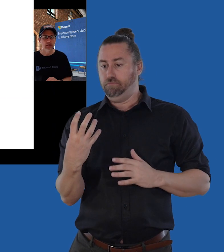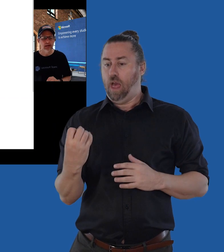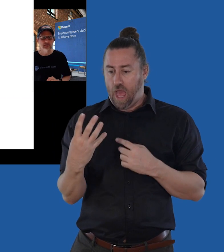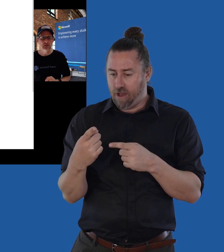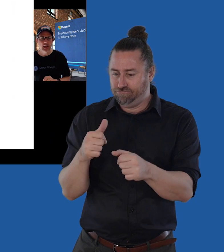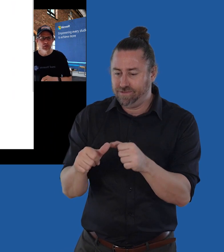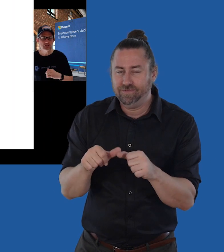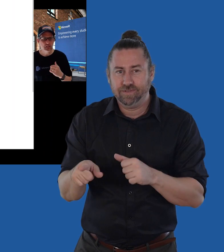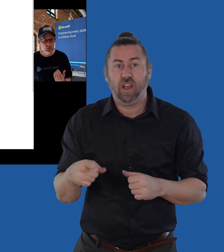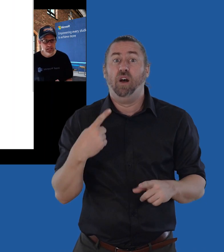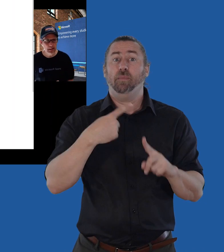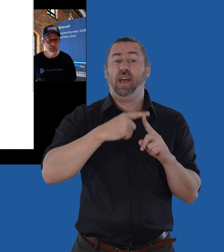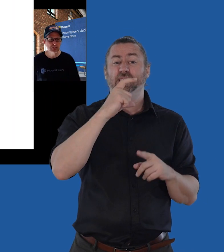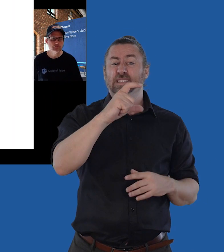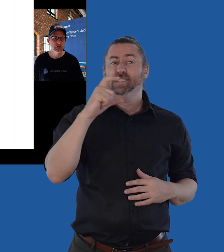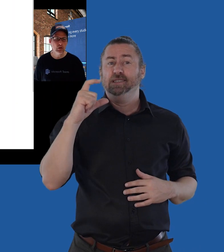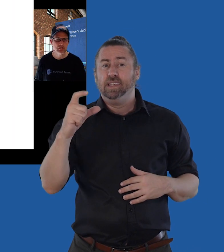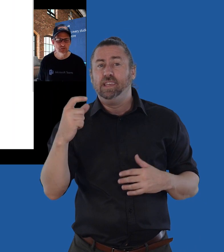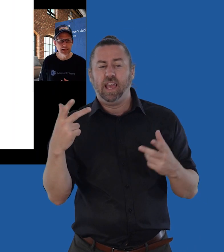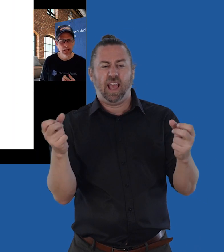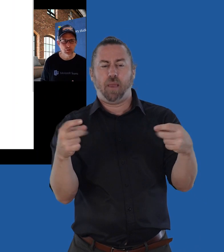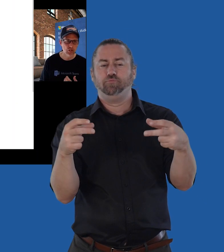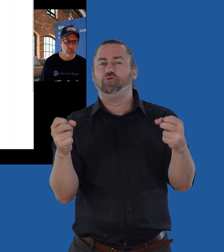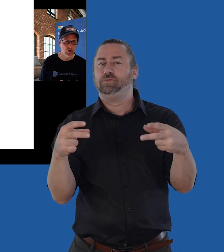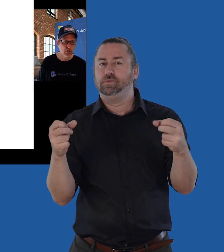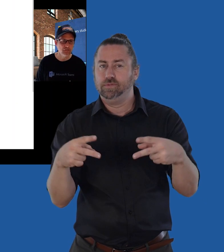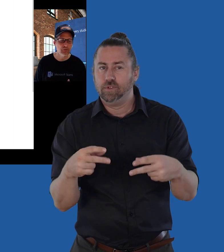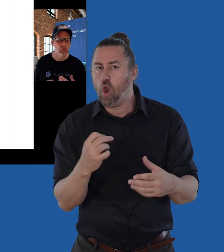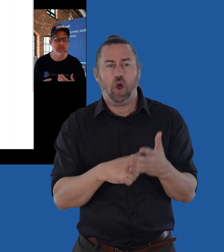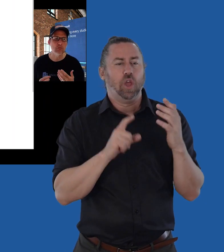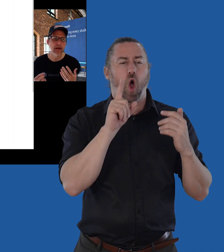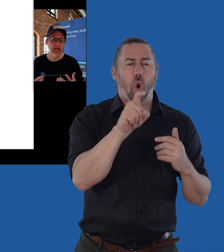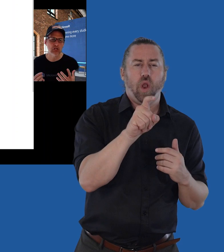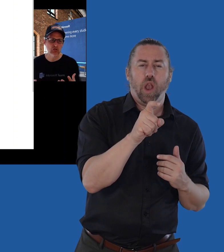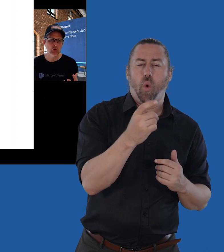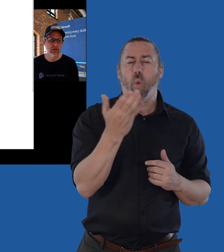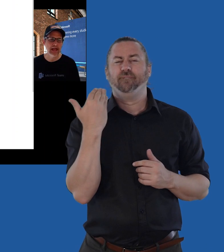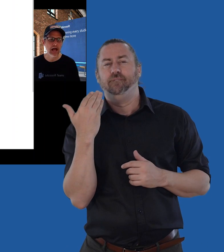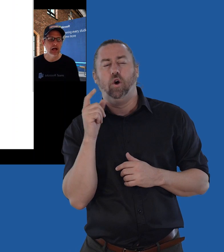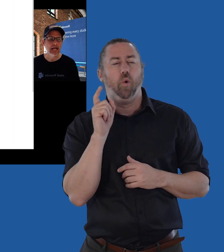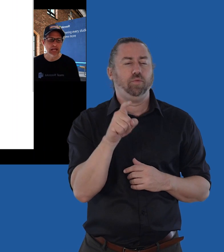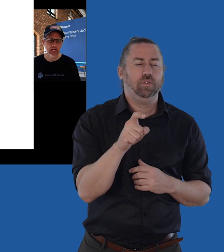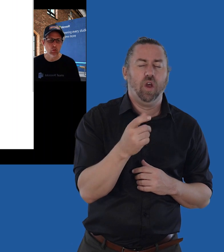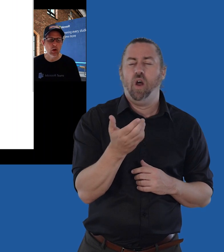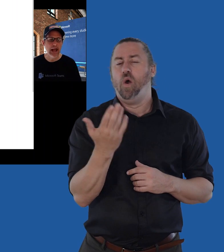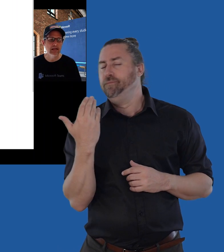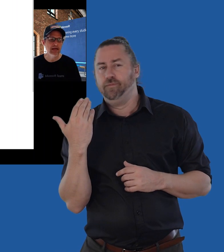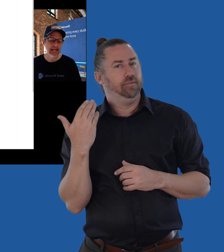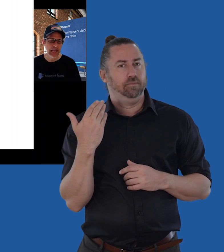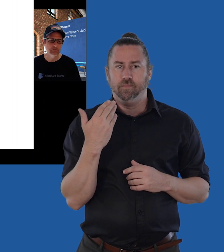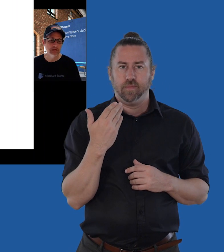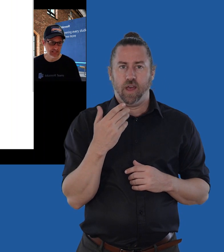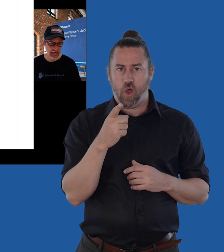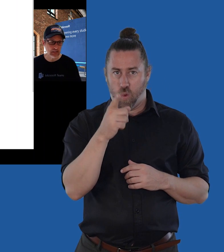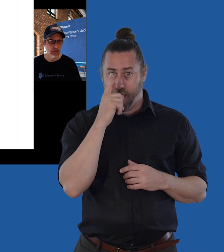OK, so having those closed captions, but not just being able to turn them on and off but also making sure that they are in a way that can be seen.